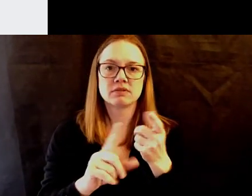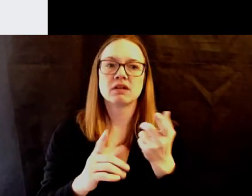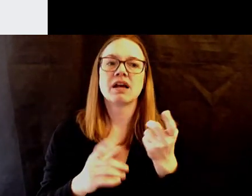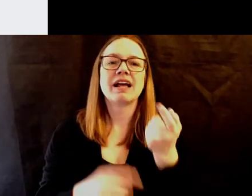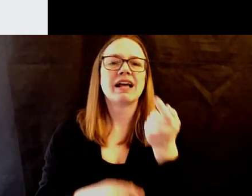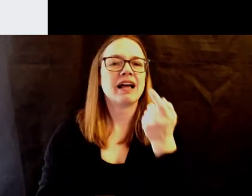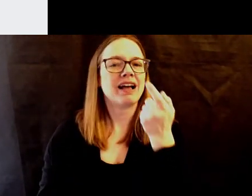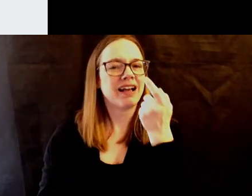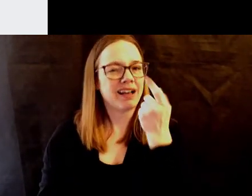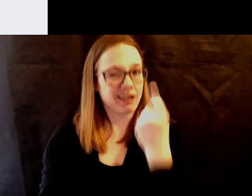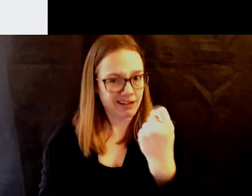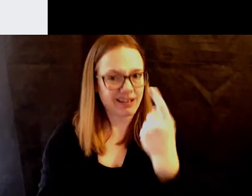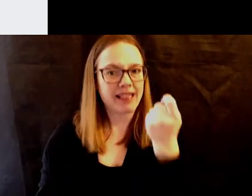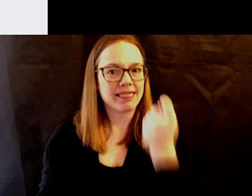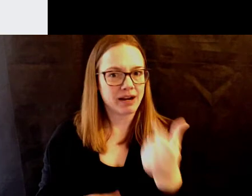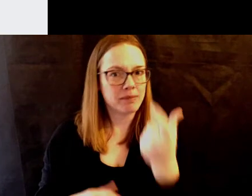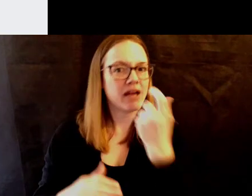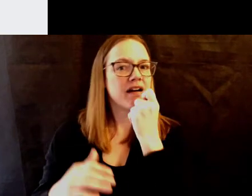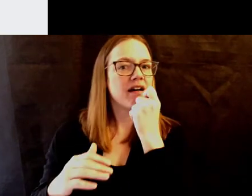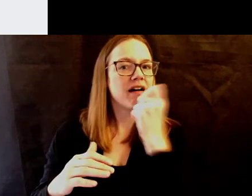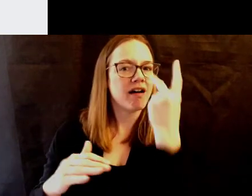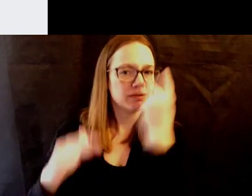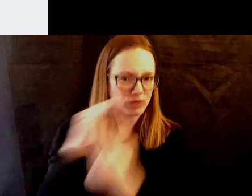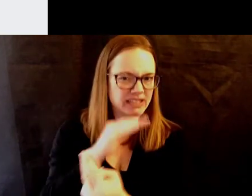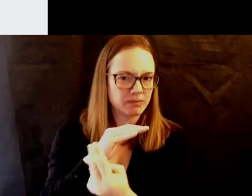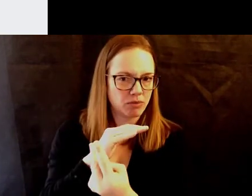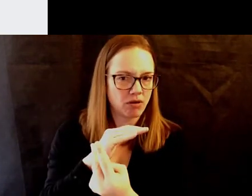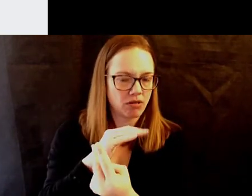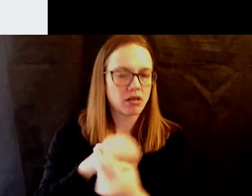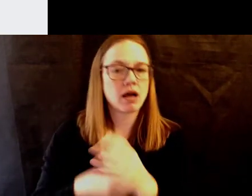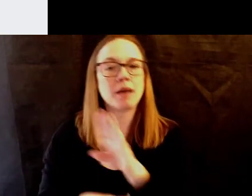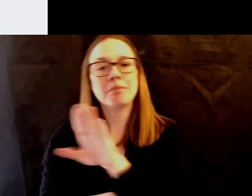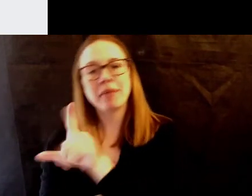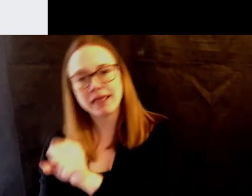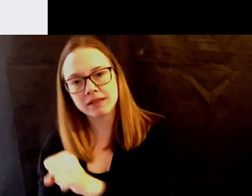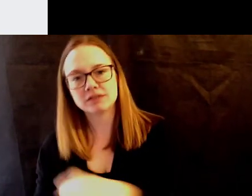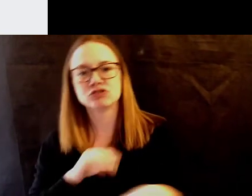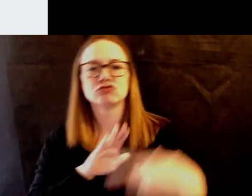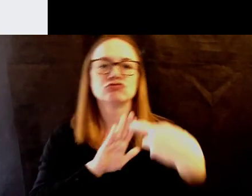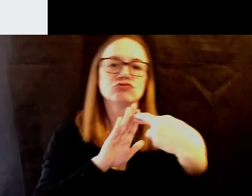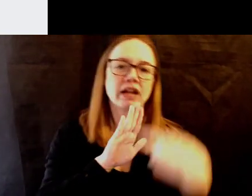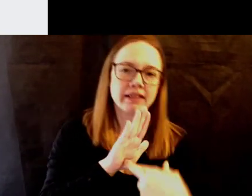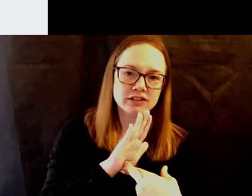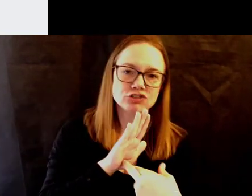Bills and regulations will get laid over or delayed or early.